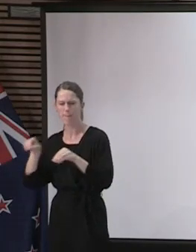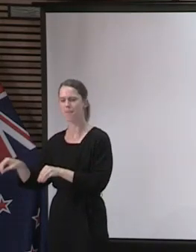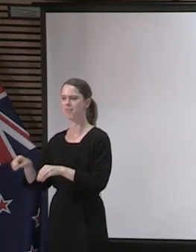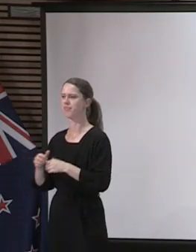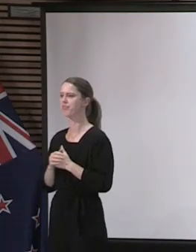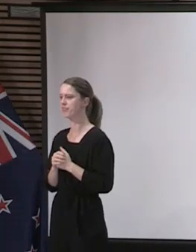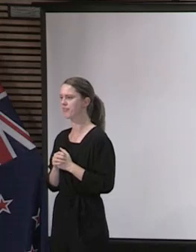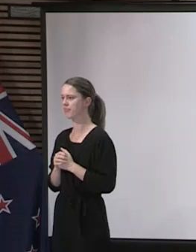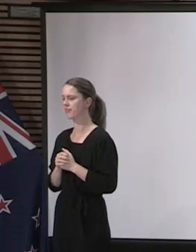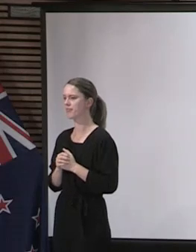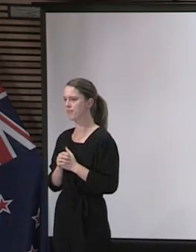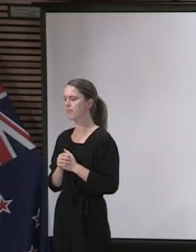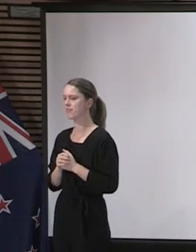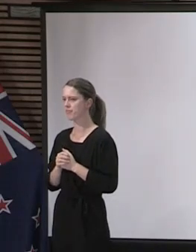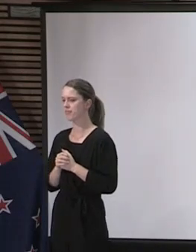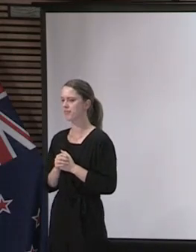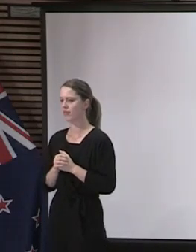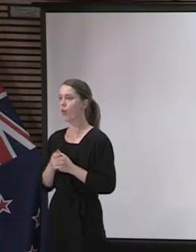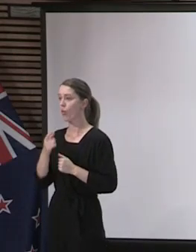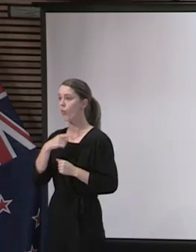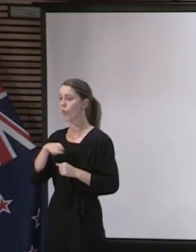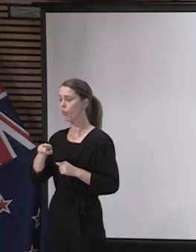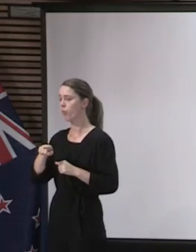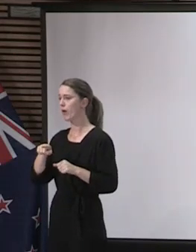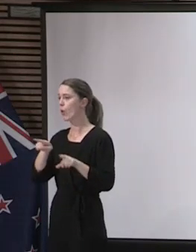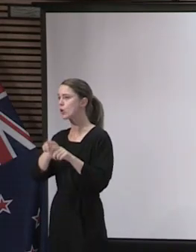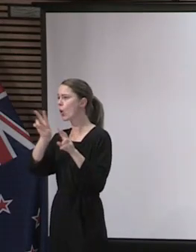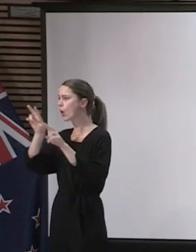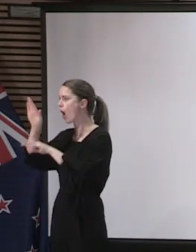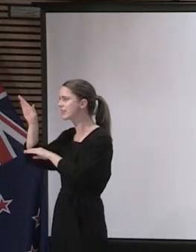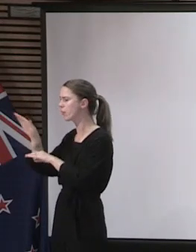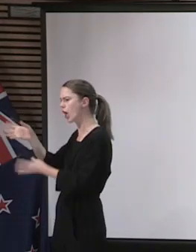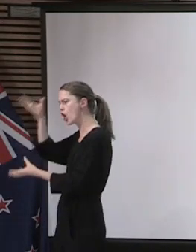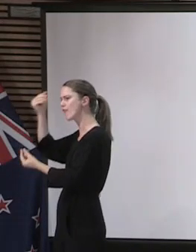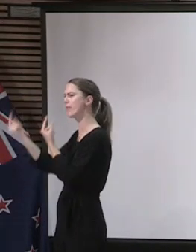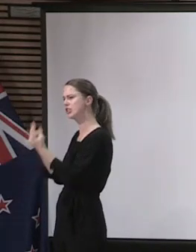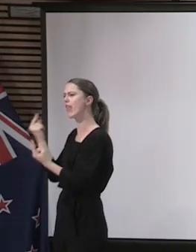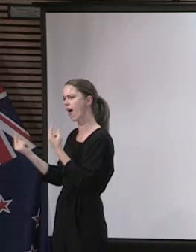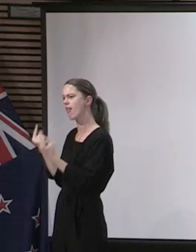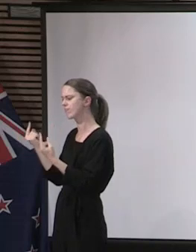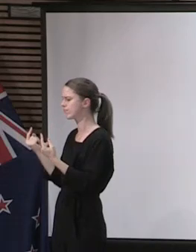lock alliances and similar arrangements. I think Australia looks to us with